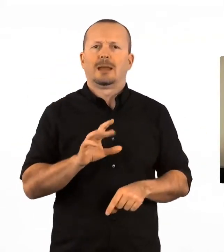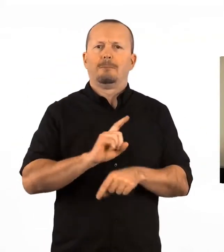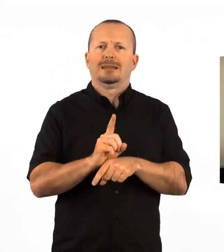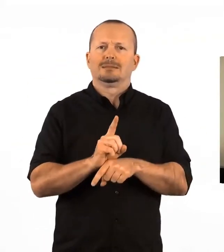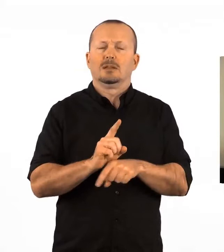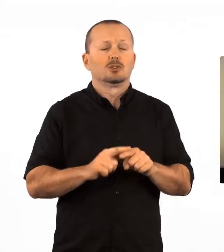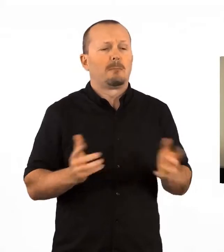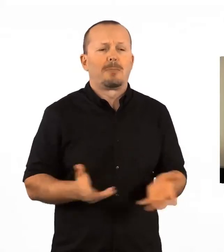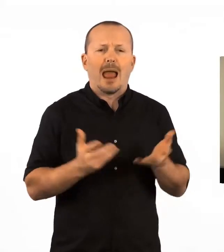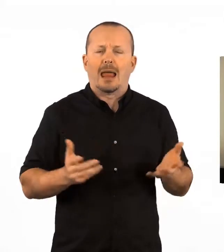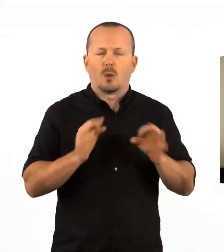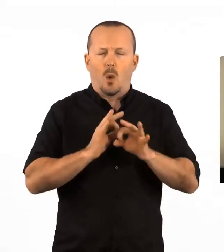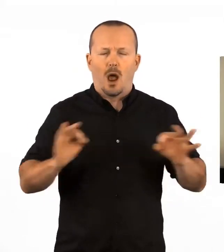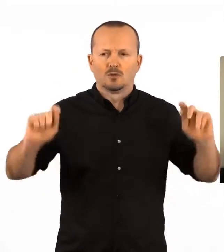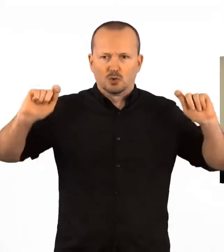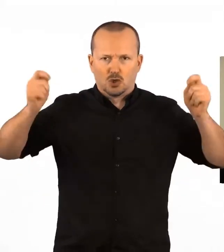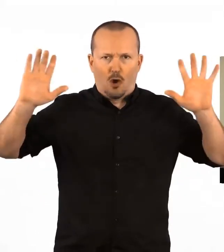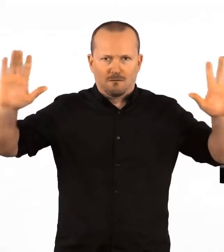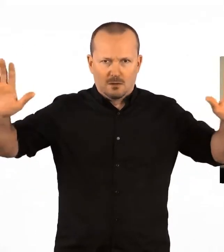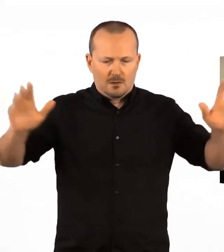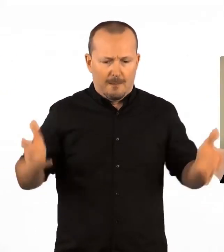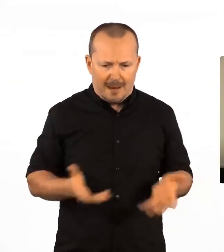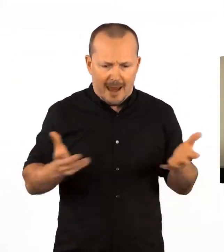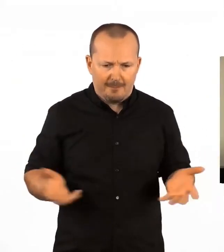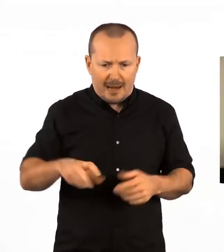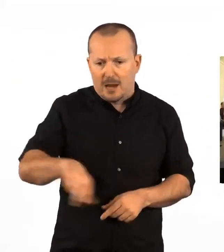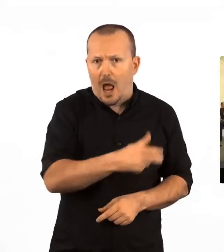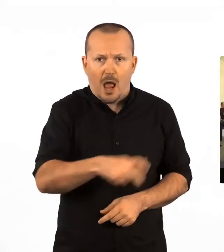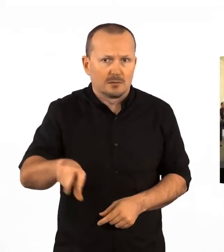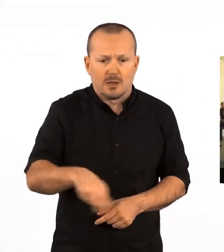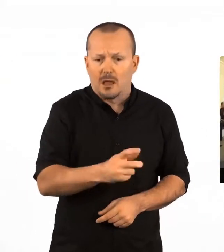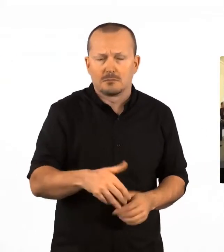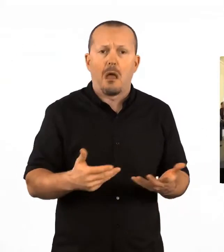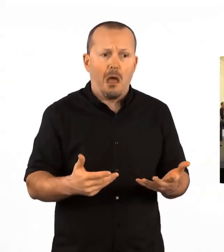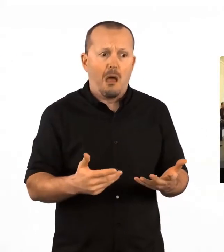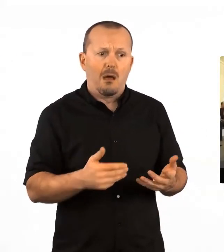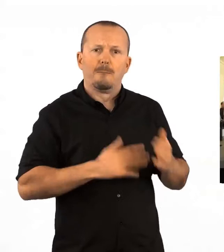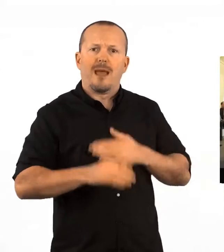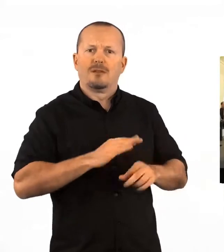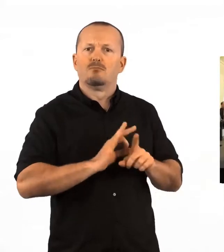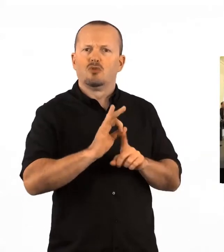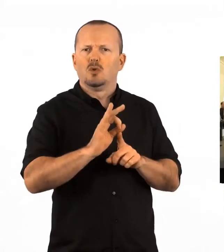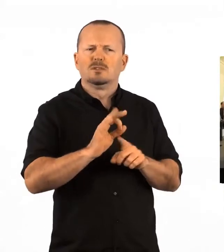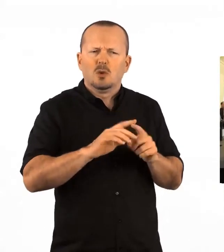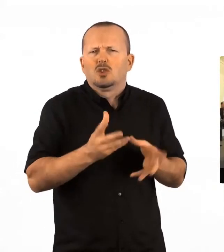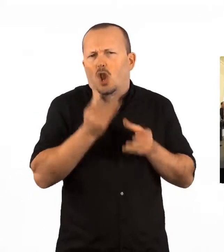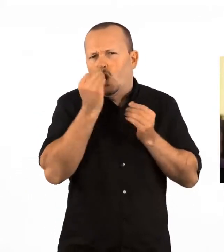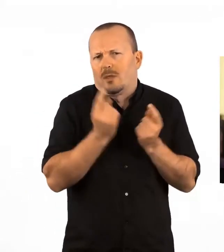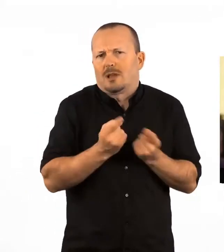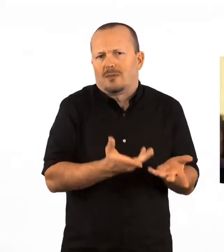in his own head and play with his cars and just take a breath and that helped to improve his behaviour and they’re little tips that you learn.